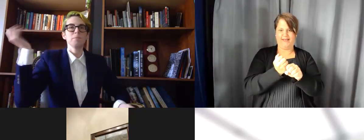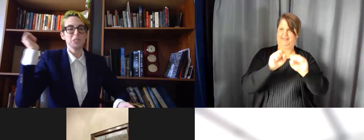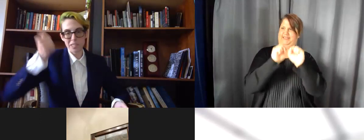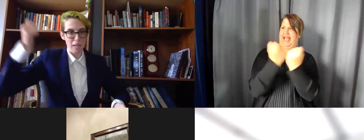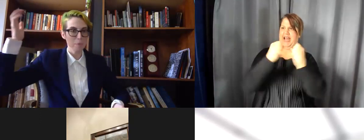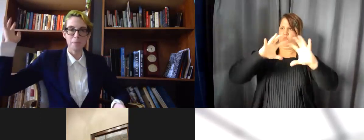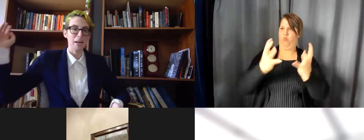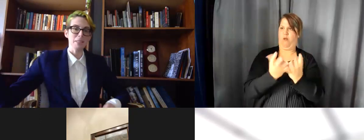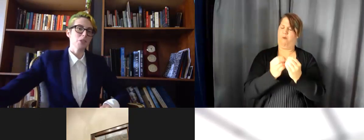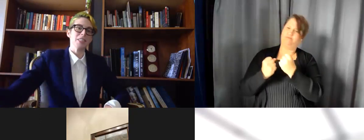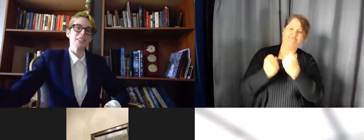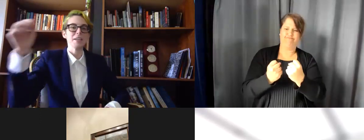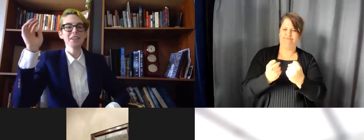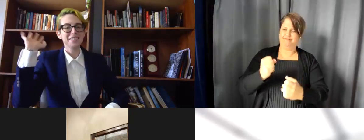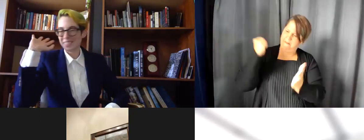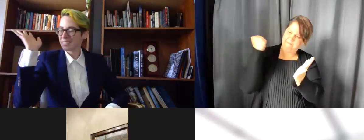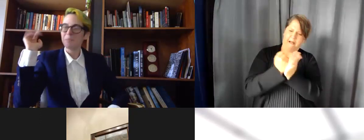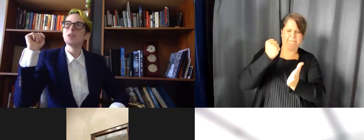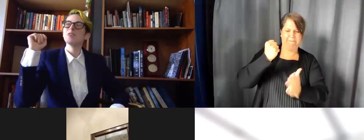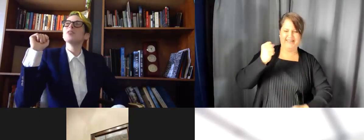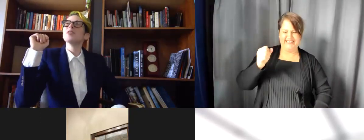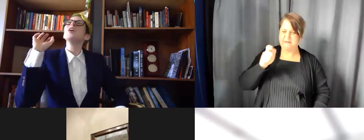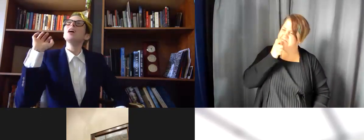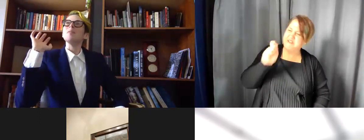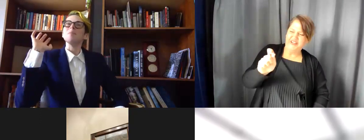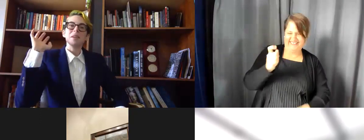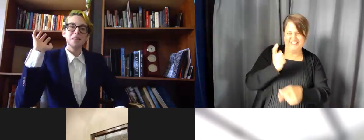Farrah Garland: stamp, as she said, Just beautiful.